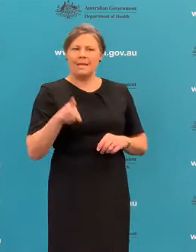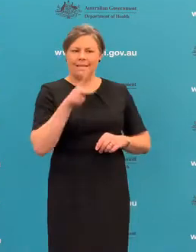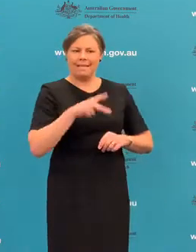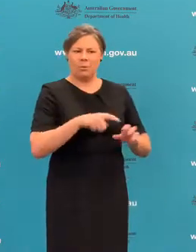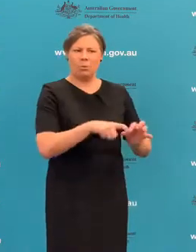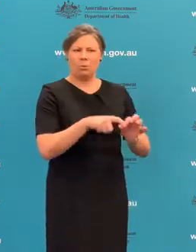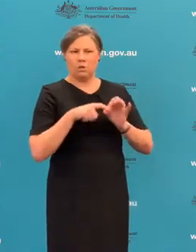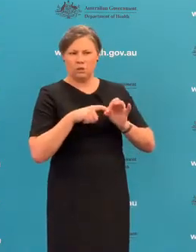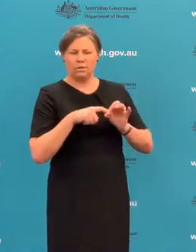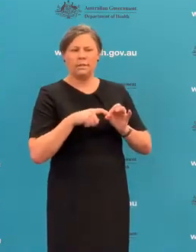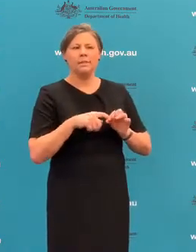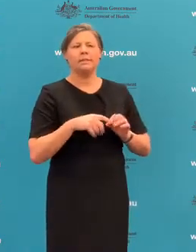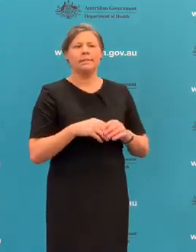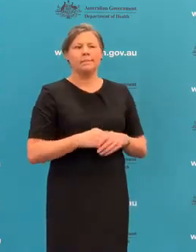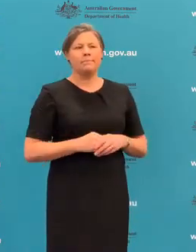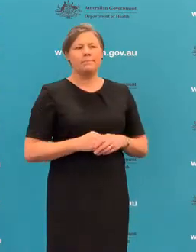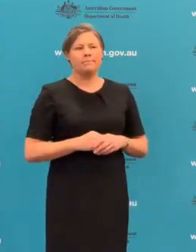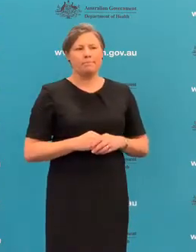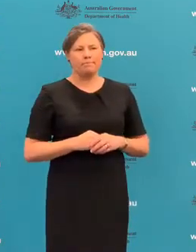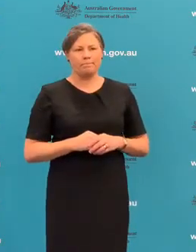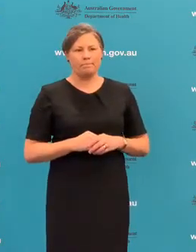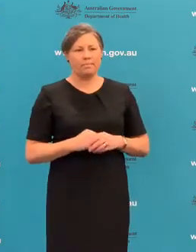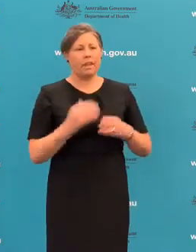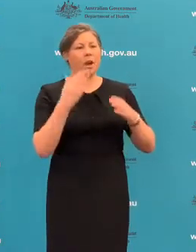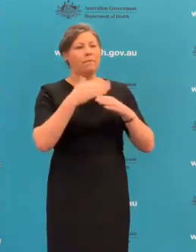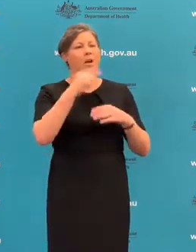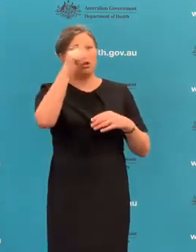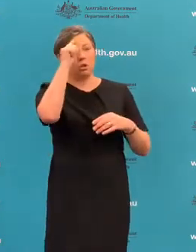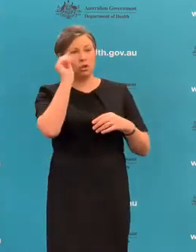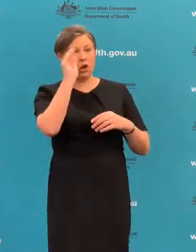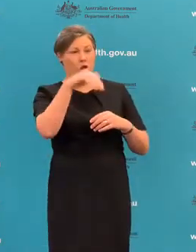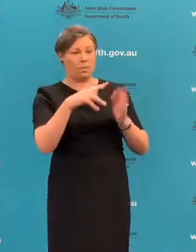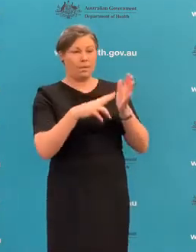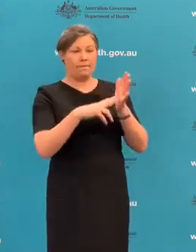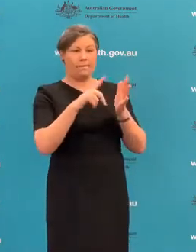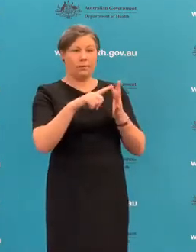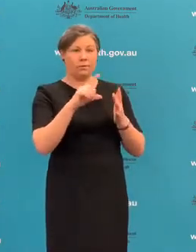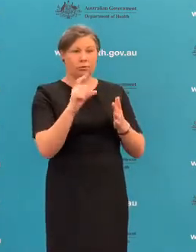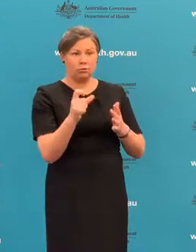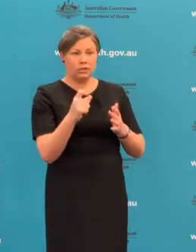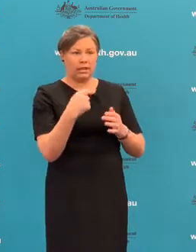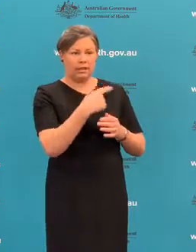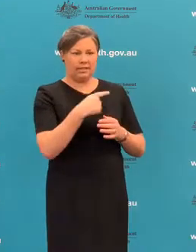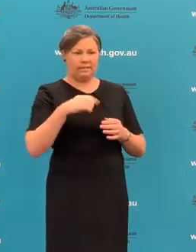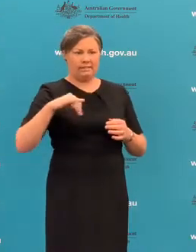about the workforce in aged care in Victoria and why action